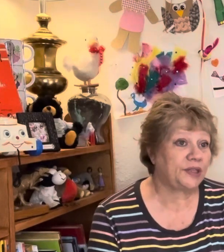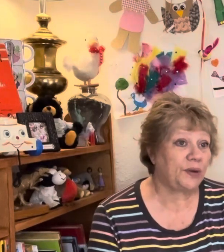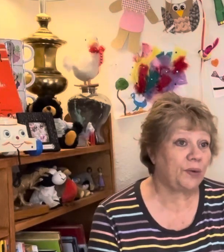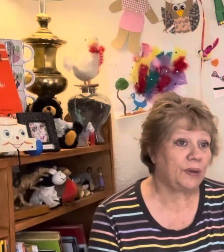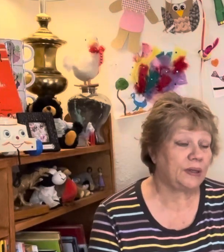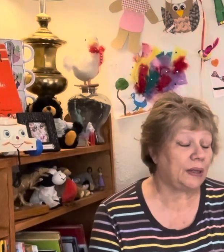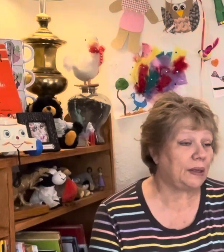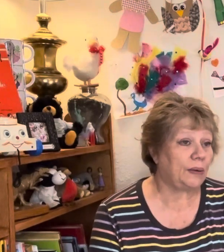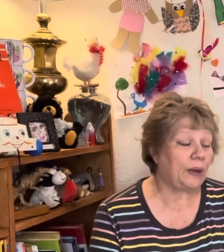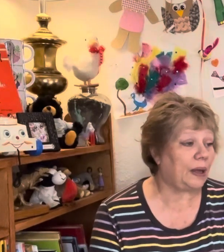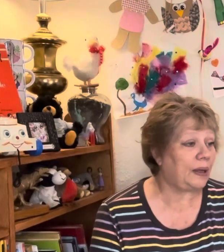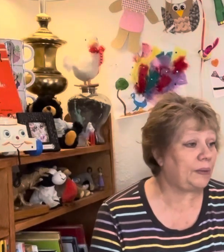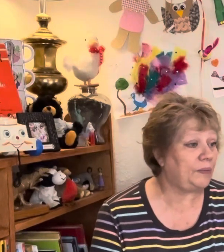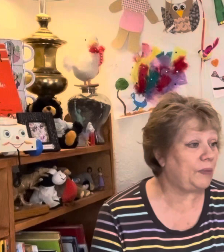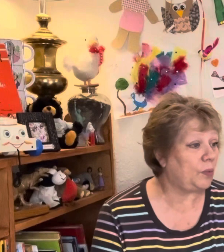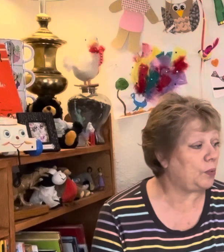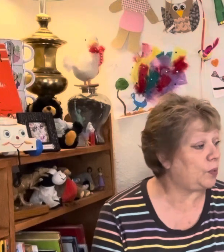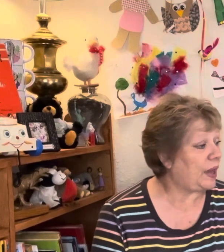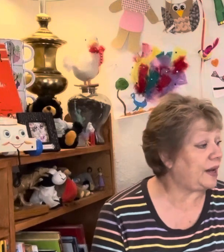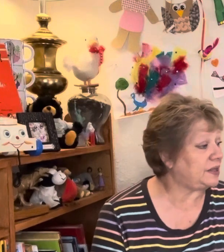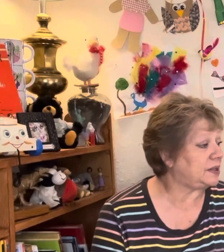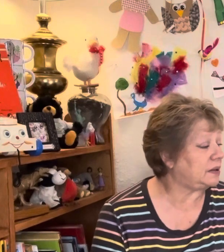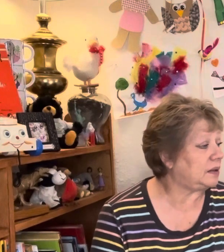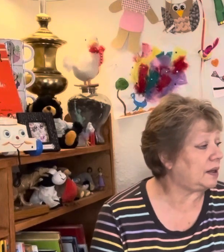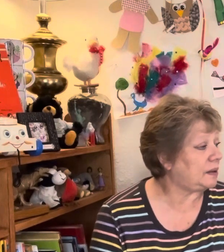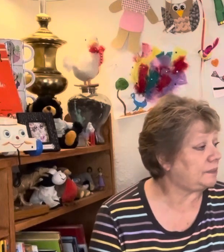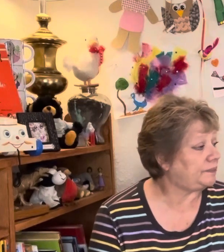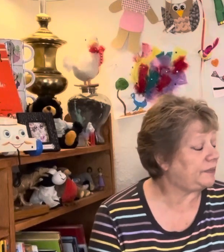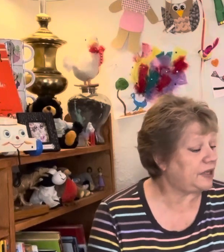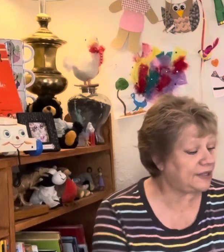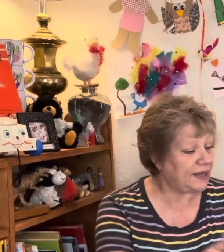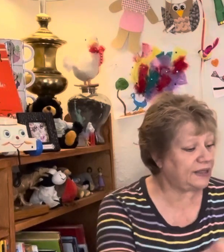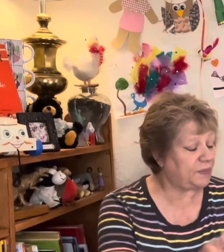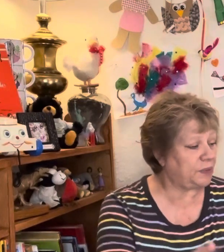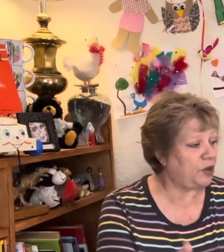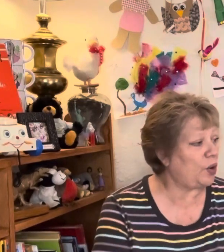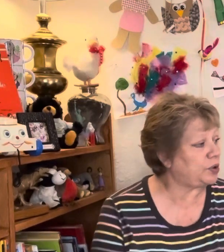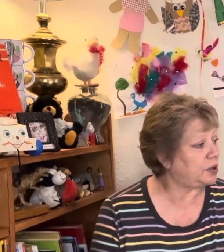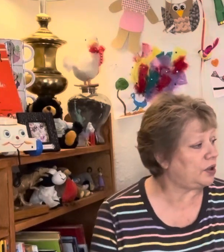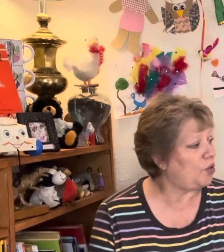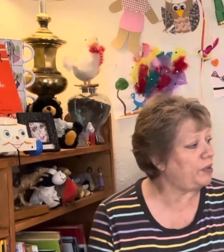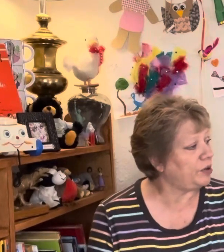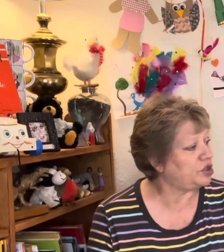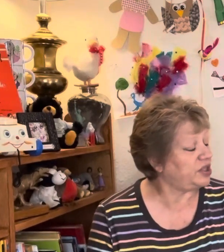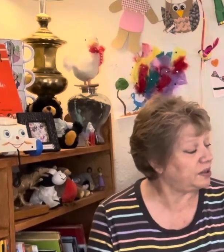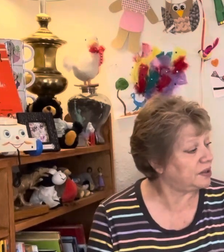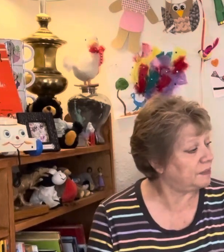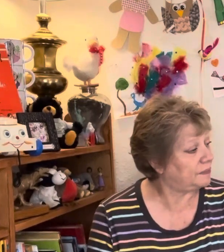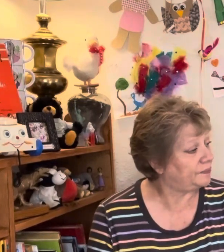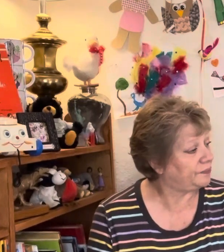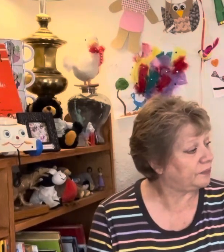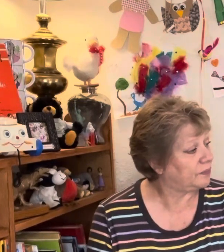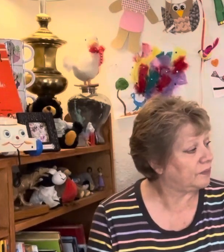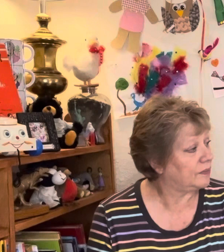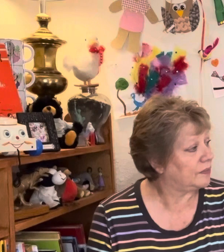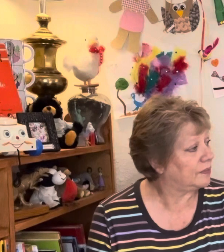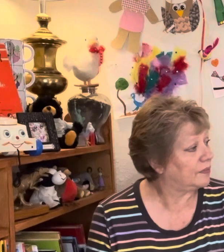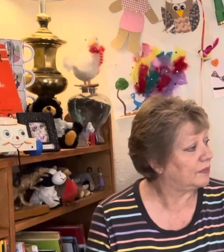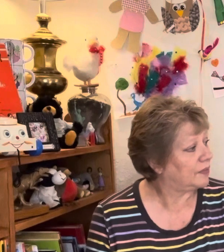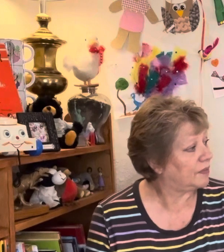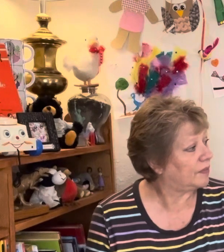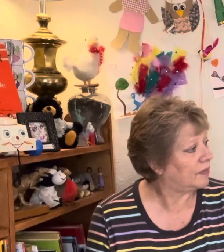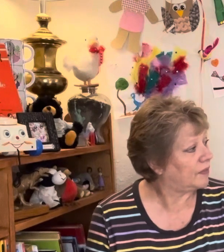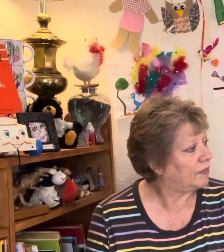also ate, he sliced up some goat milk cheese. BUSTER: Have you ever had, oh, aside from that, have